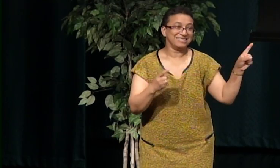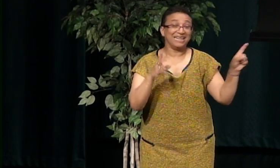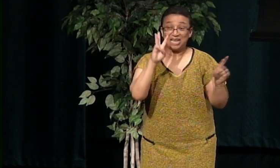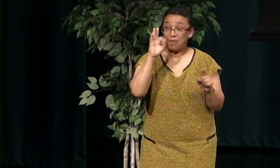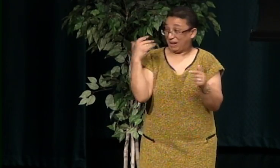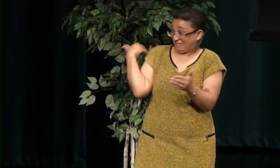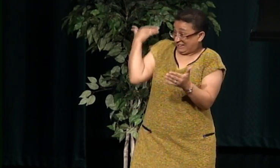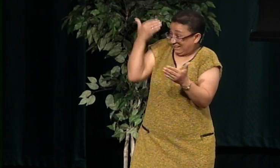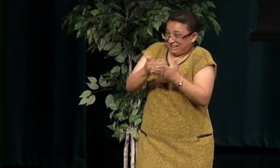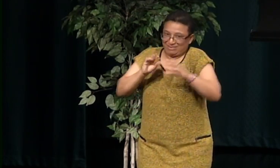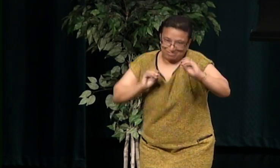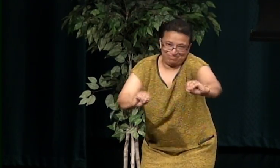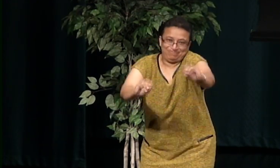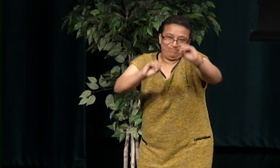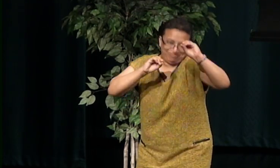And W.F.D. is working very hard at doing so